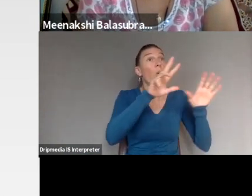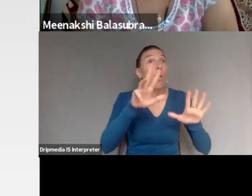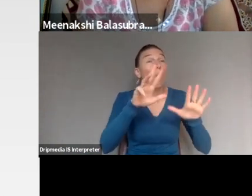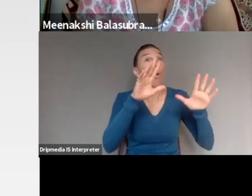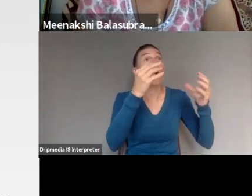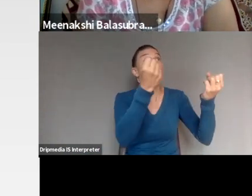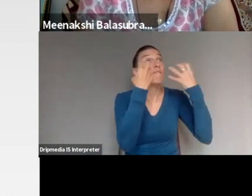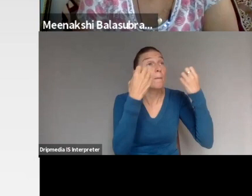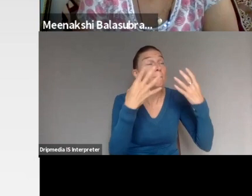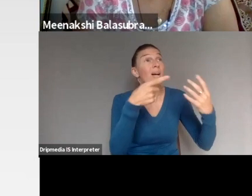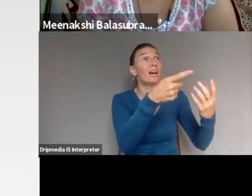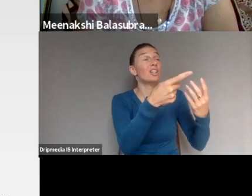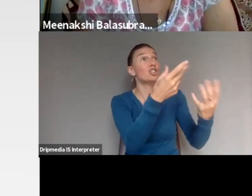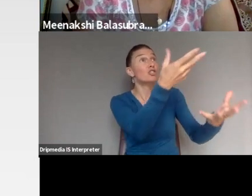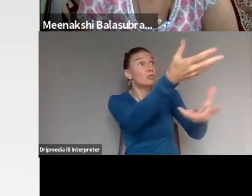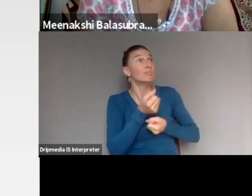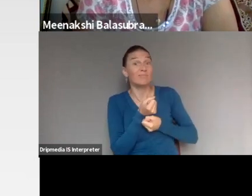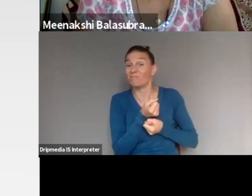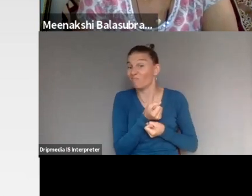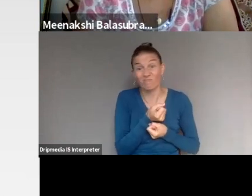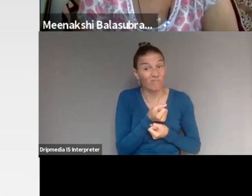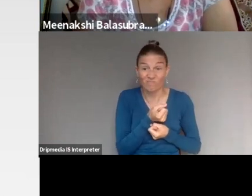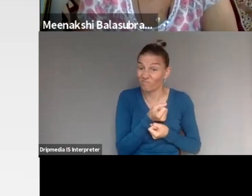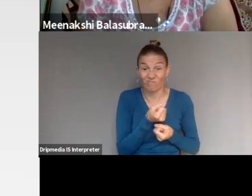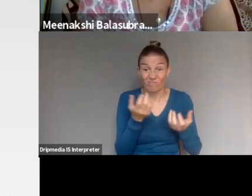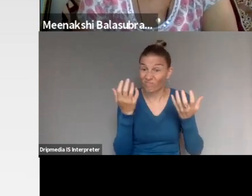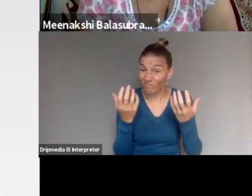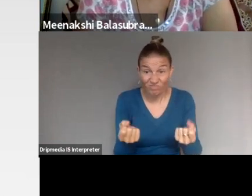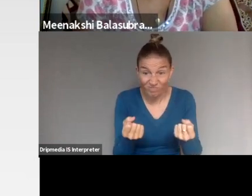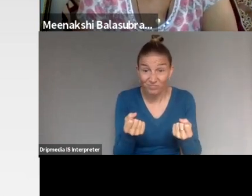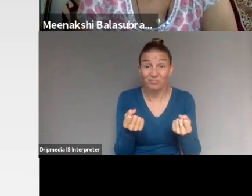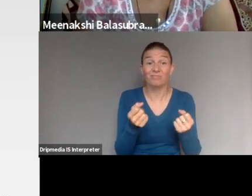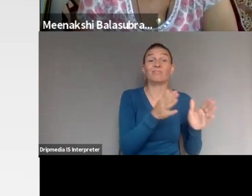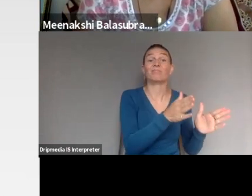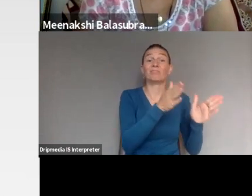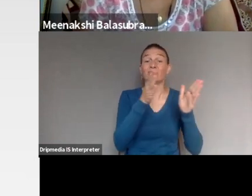42,1% of the respondents said that they did not have access to support services.